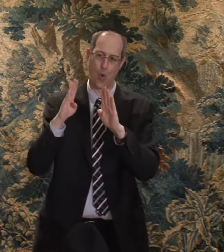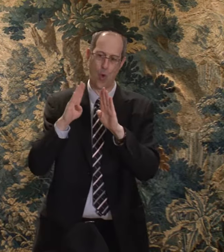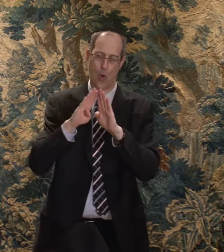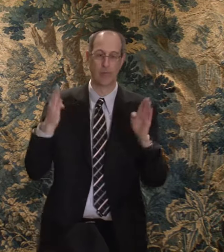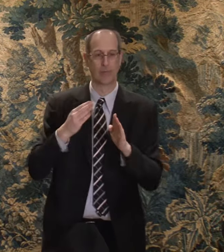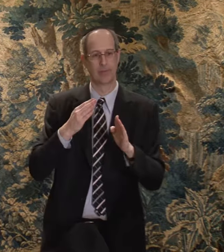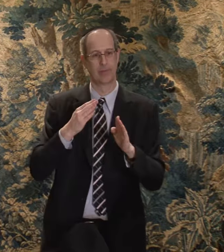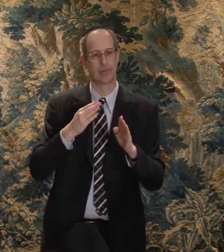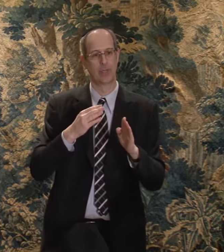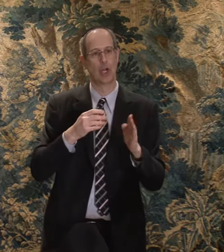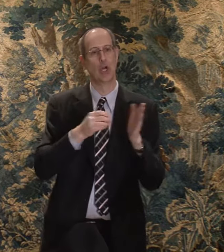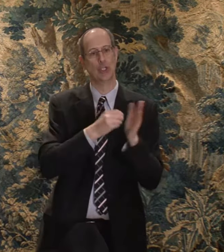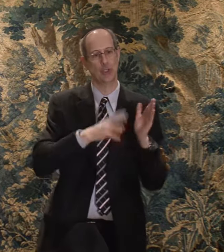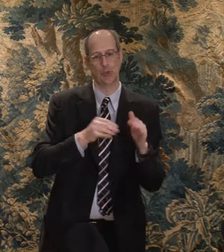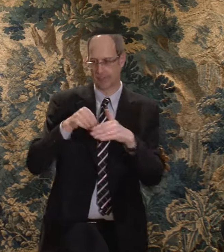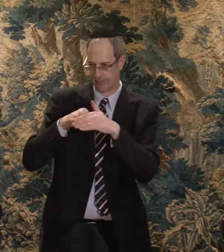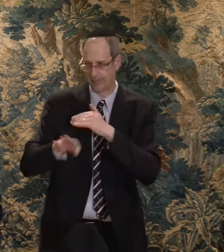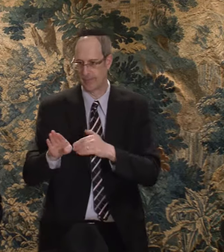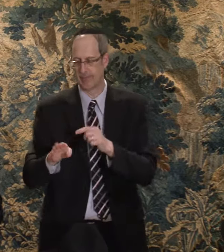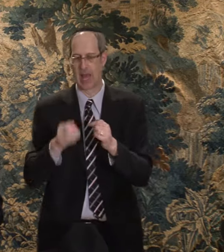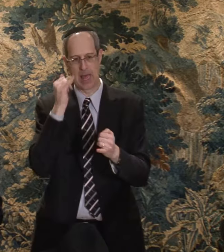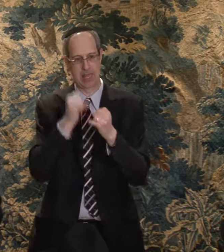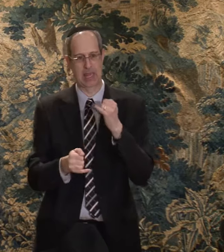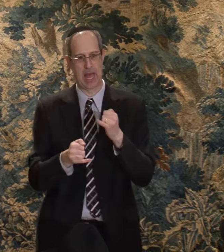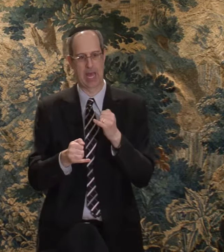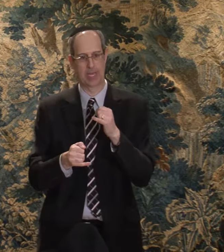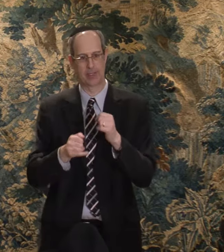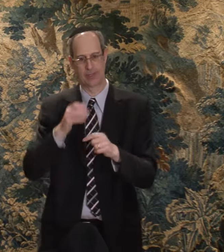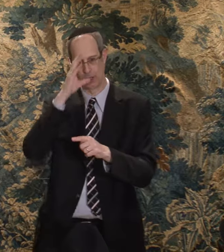by the last person on the plane now one of gifts